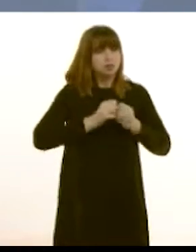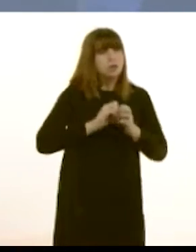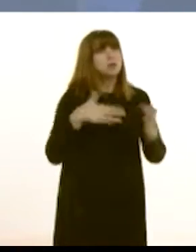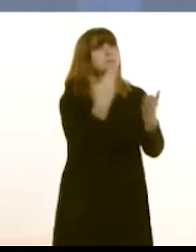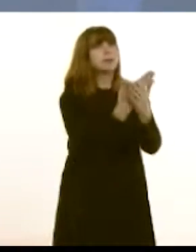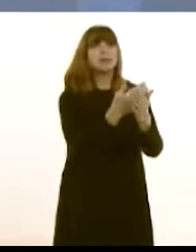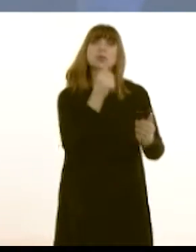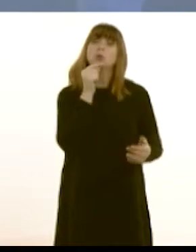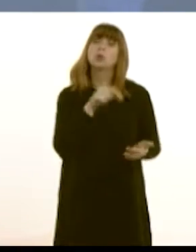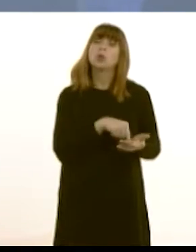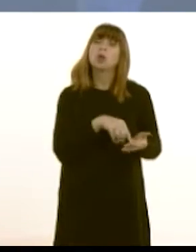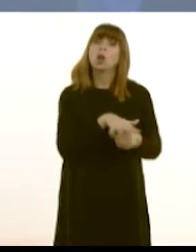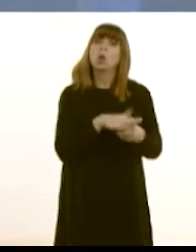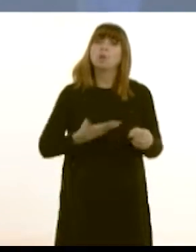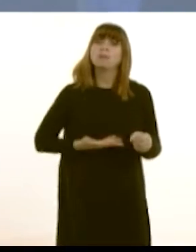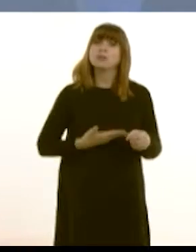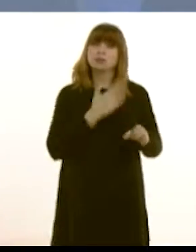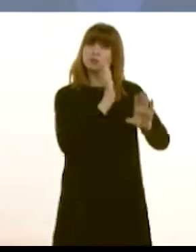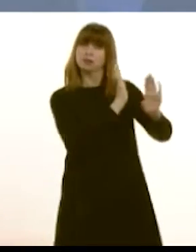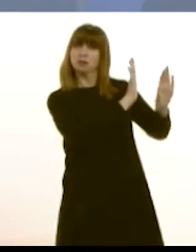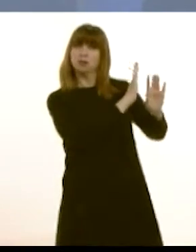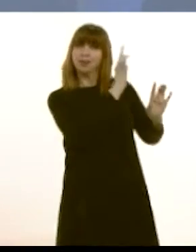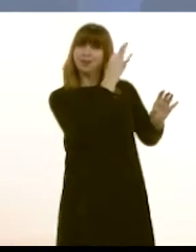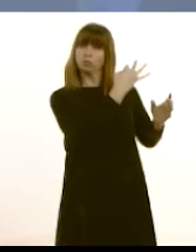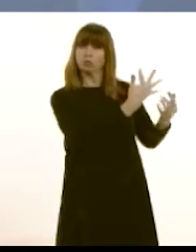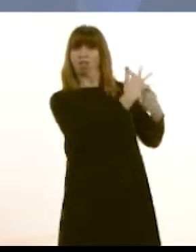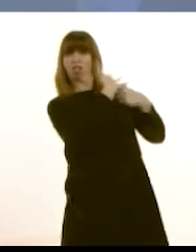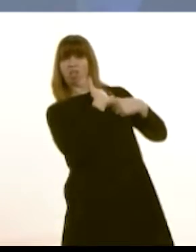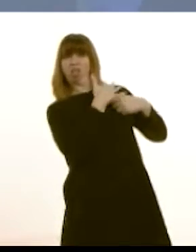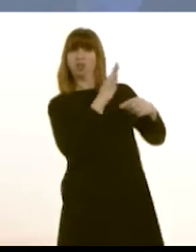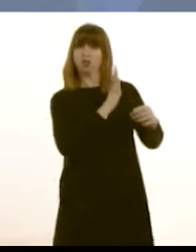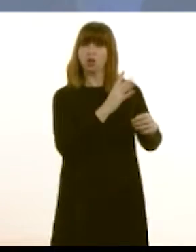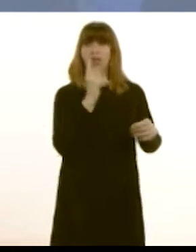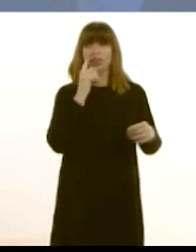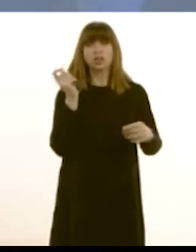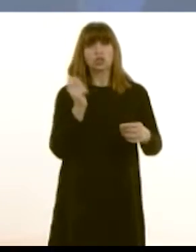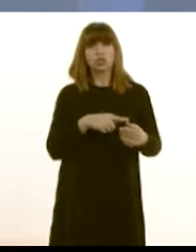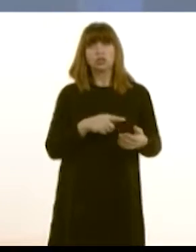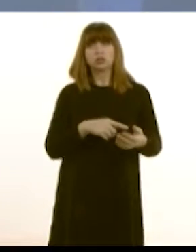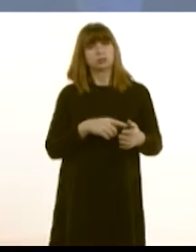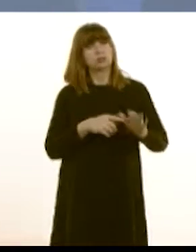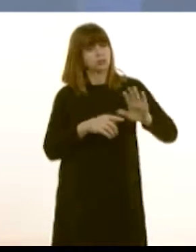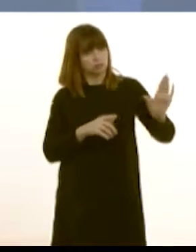a councilís own decisions on town improvement might be contingent upon a BID behaving in particular way would be inappropriate?